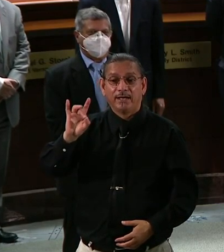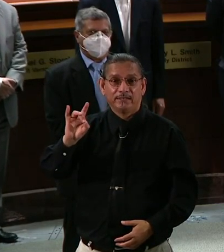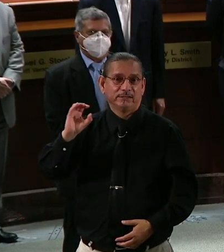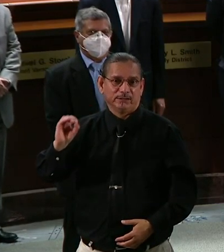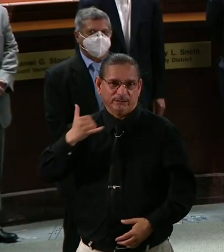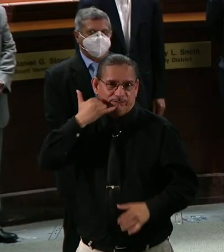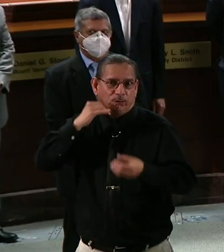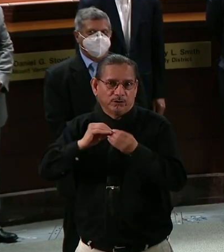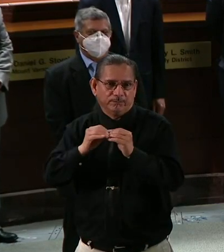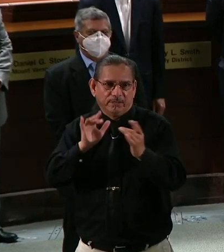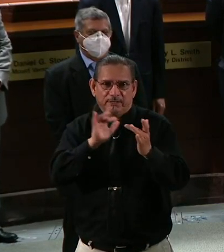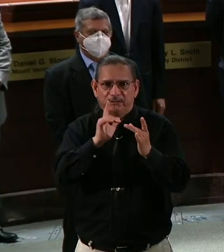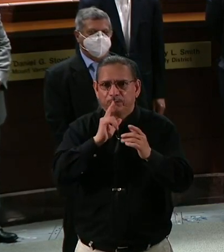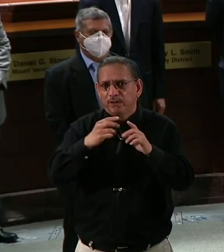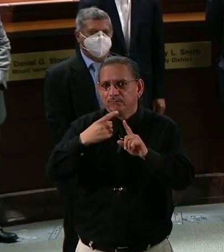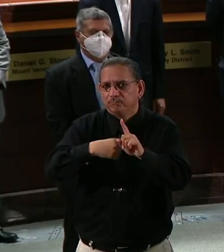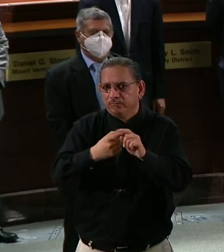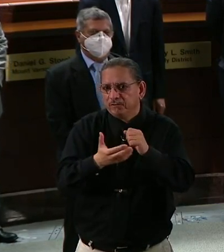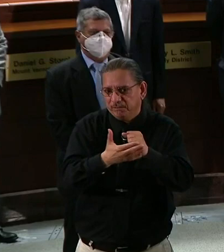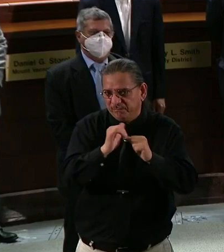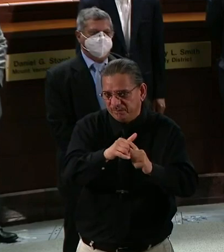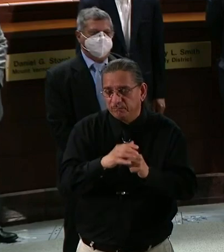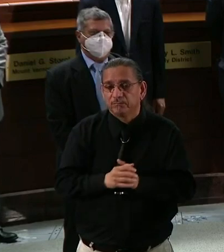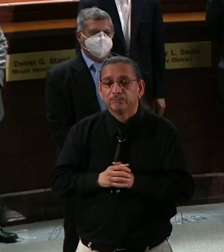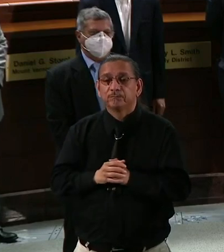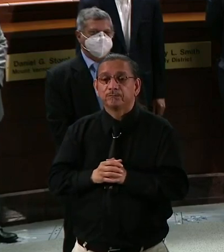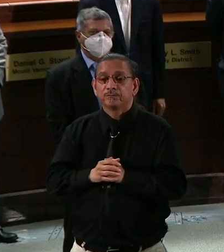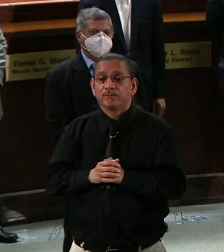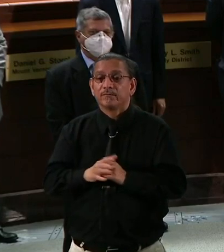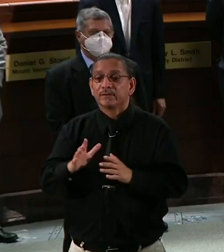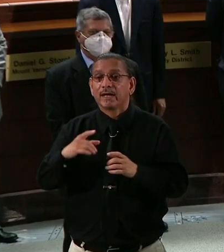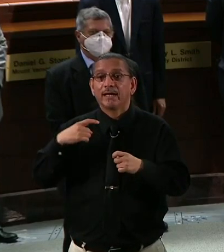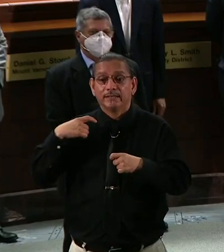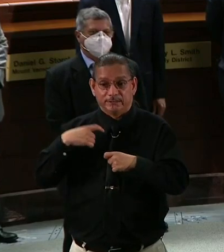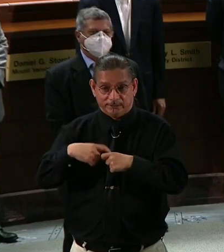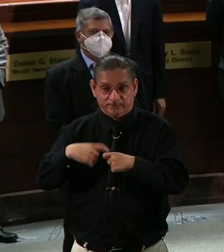NOVELS. IS IN THE MIDDLE A YET